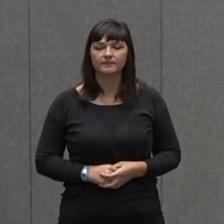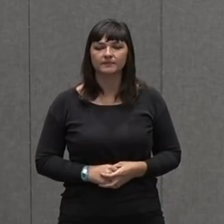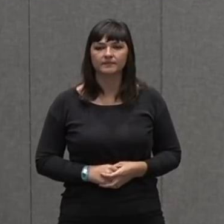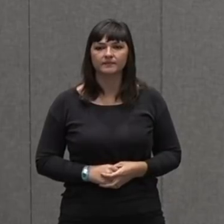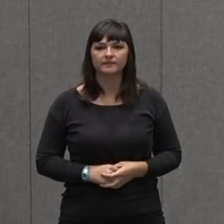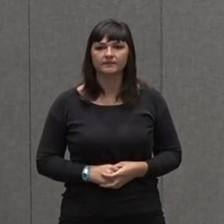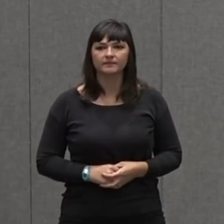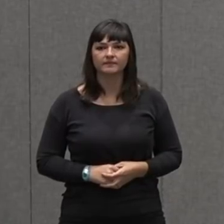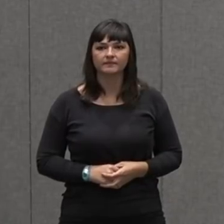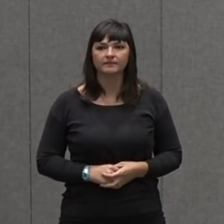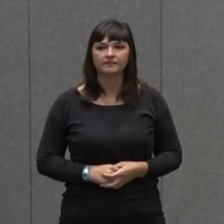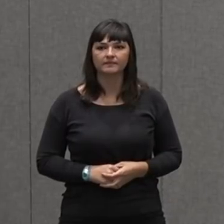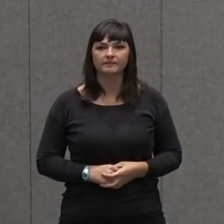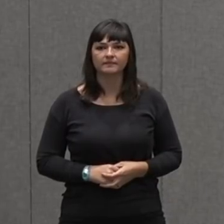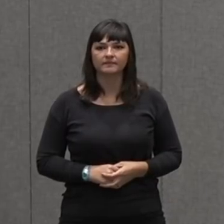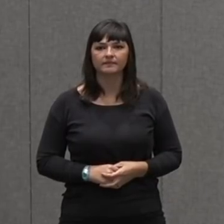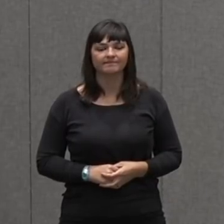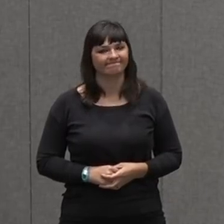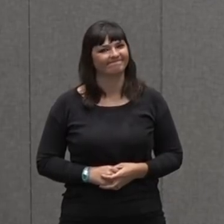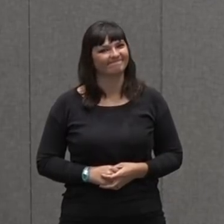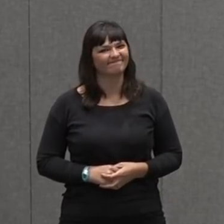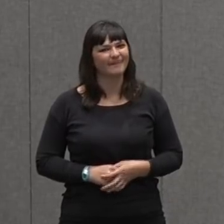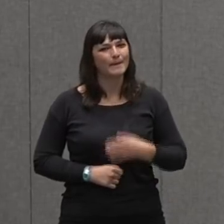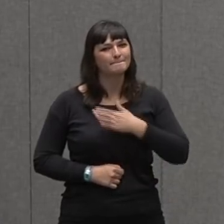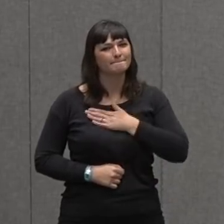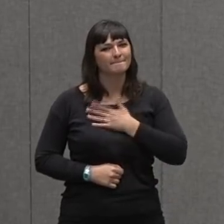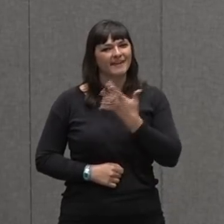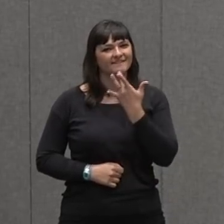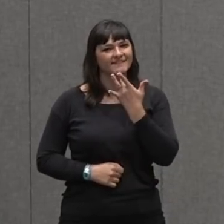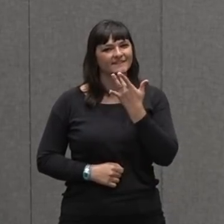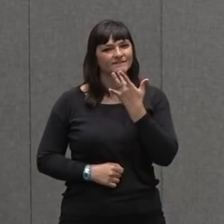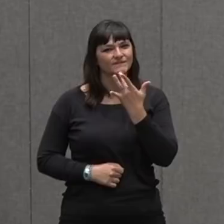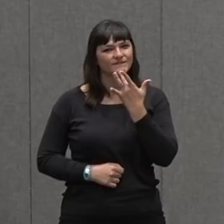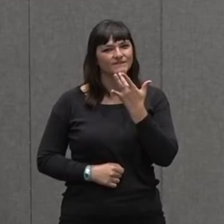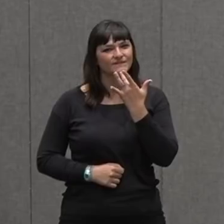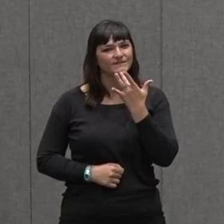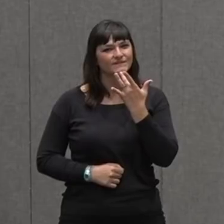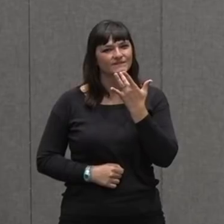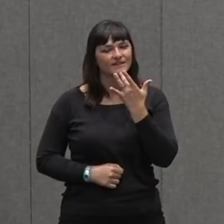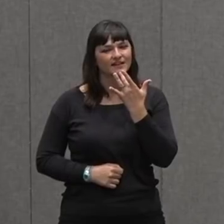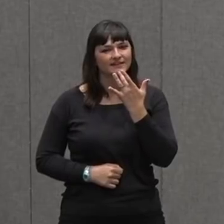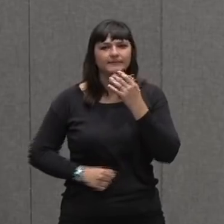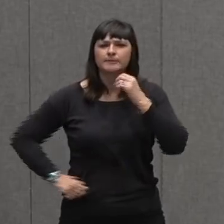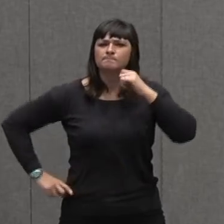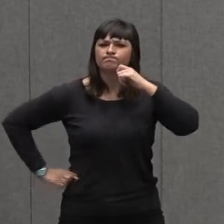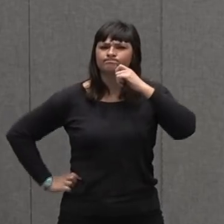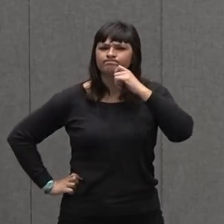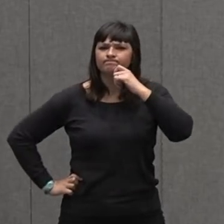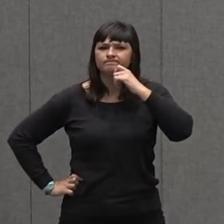And creative sentence is my favorite part. This is where we get to think, what does a drought mean to me?